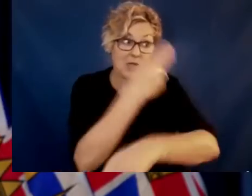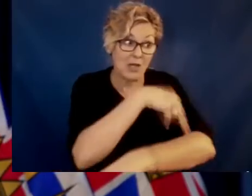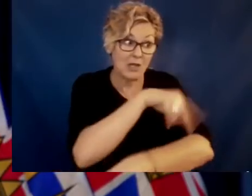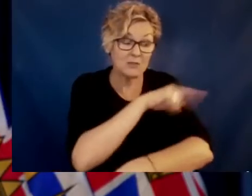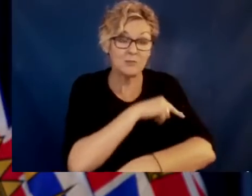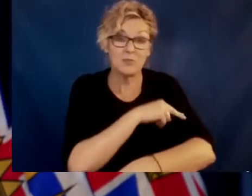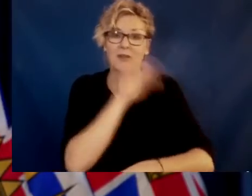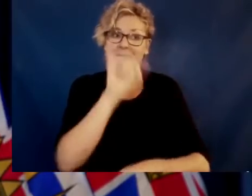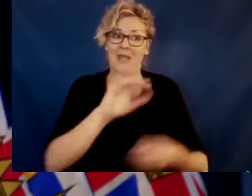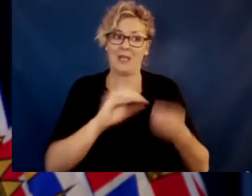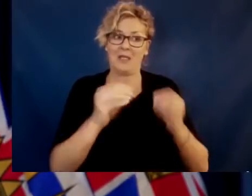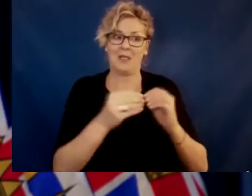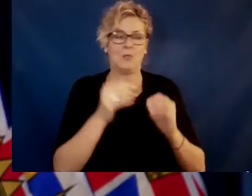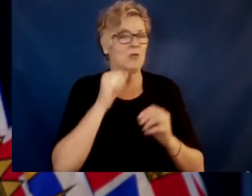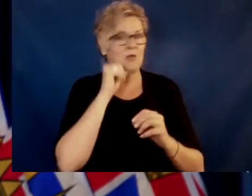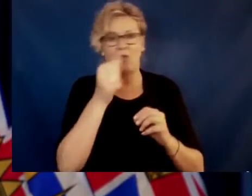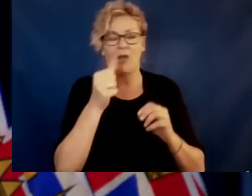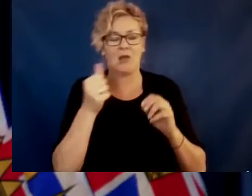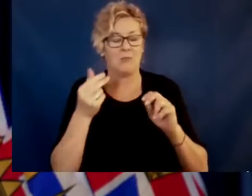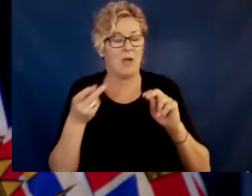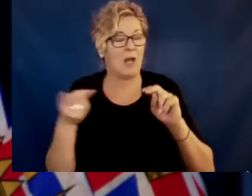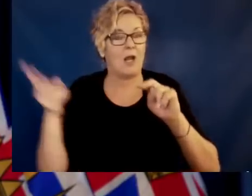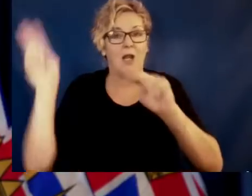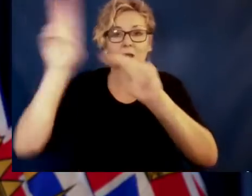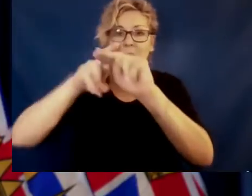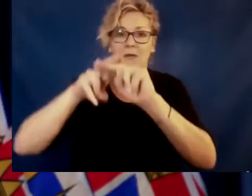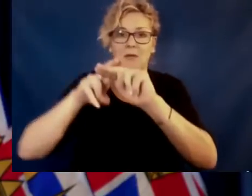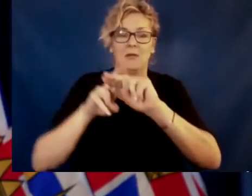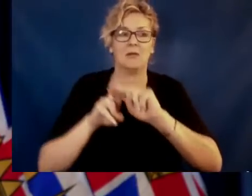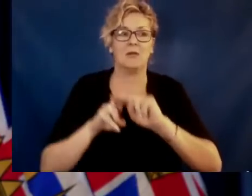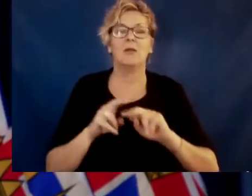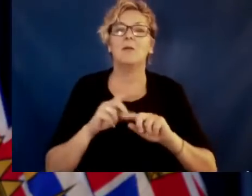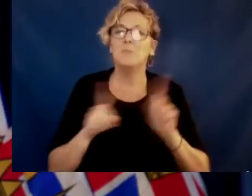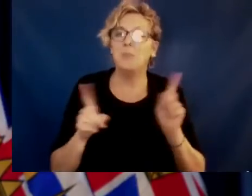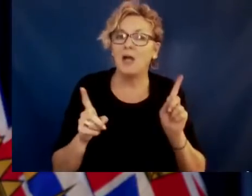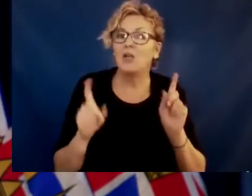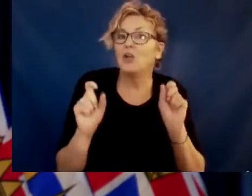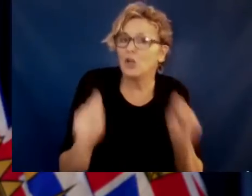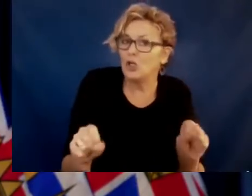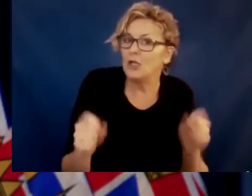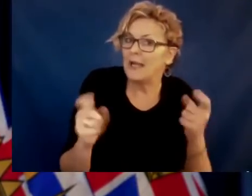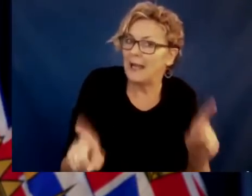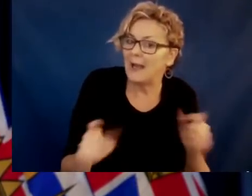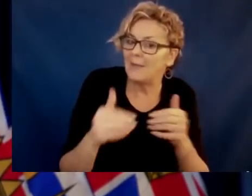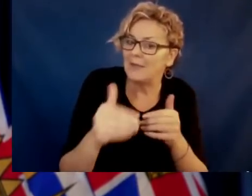But if we remember the models that we showed, there is still a possibility of that, so